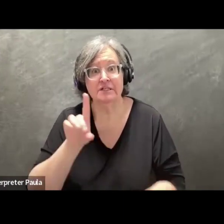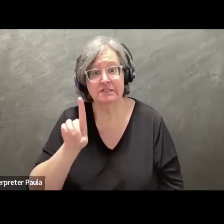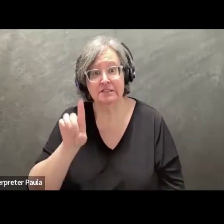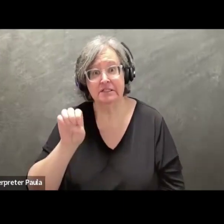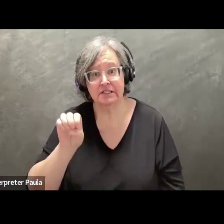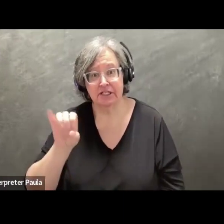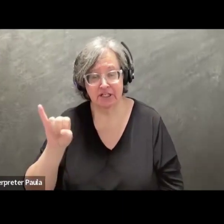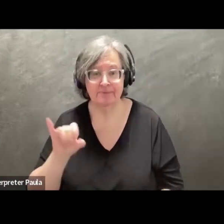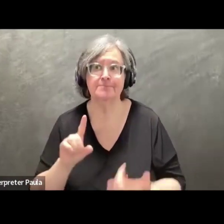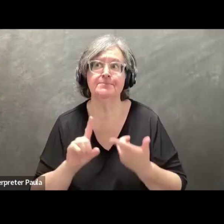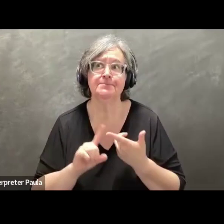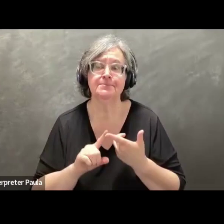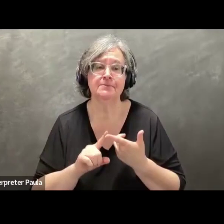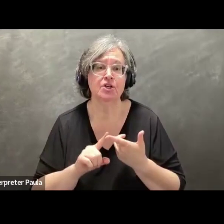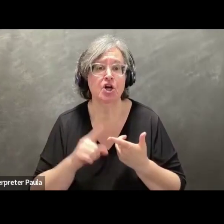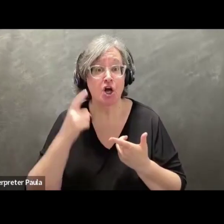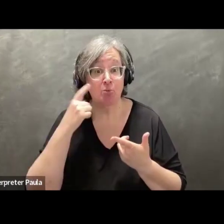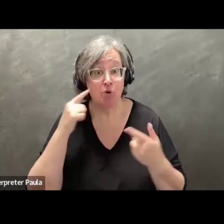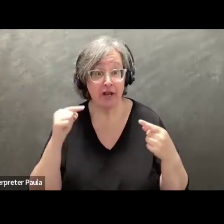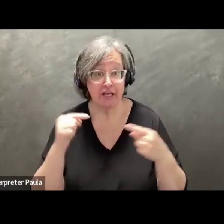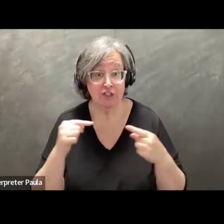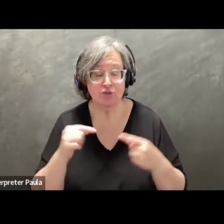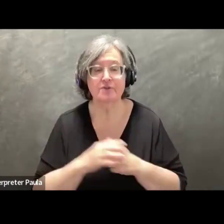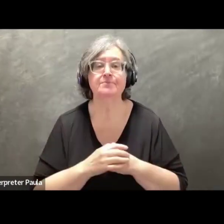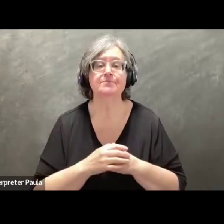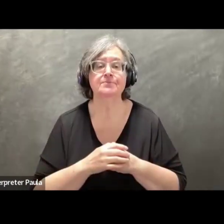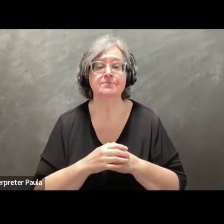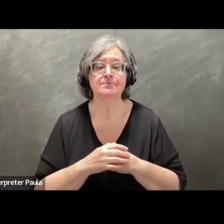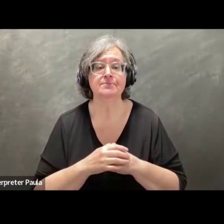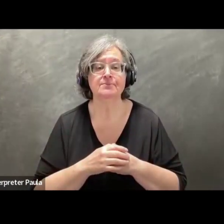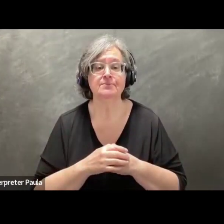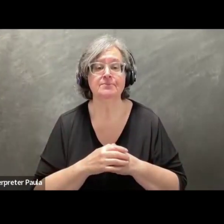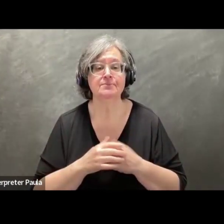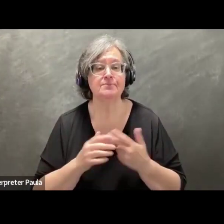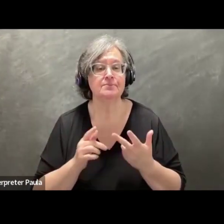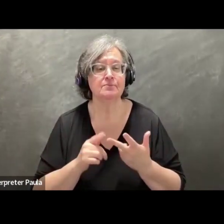worked in brain injury area, I've done a lot. Stuff with peer